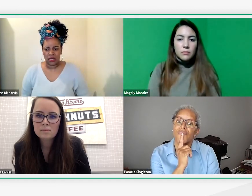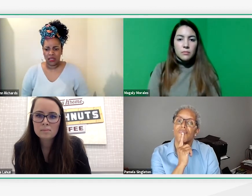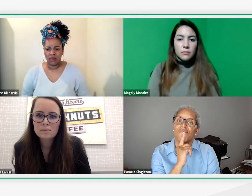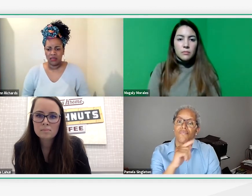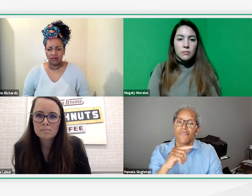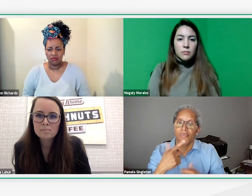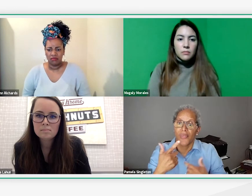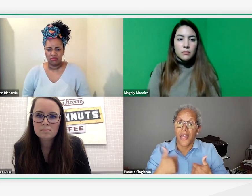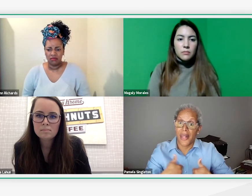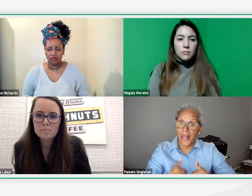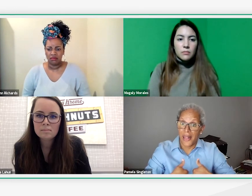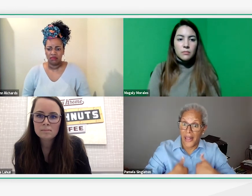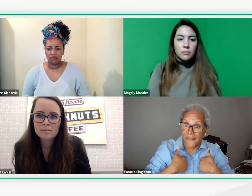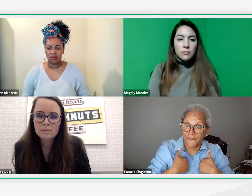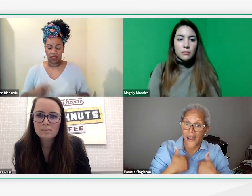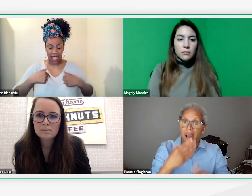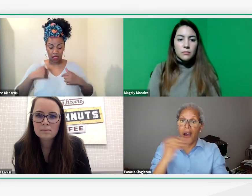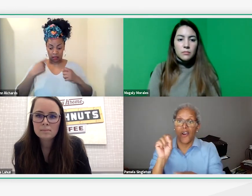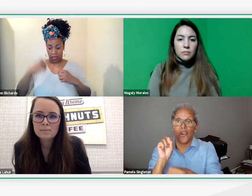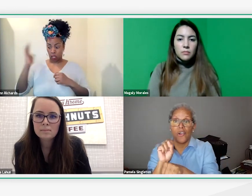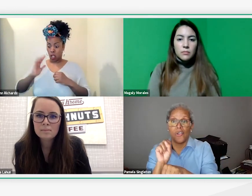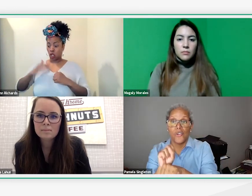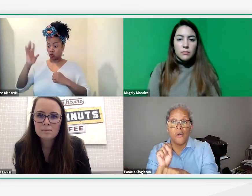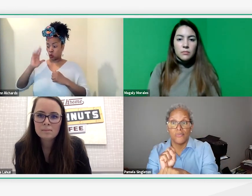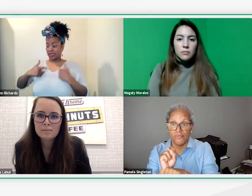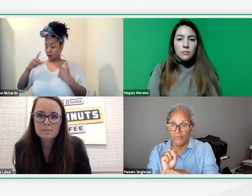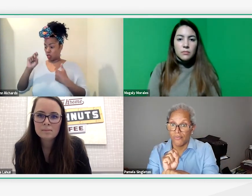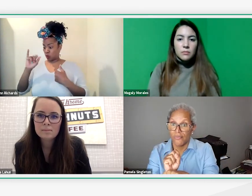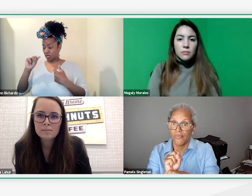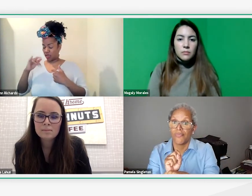Why do I owe the state of Louisiana? Because it's where you live.